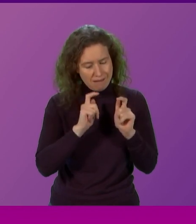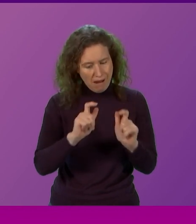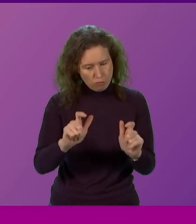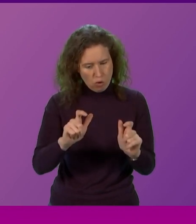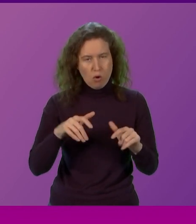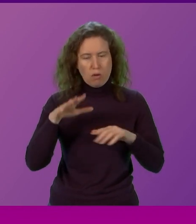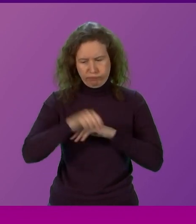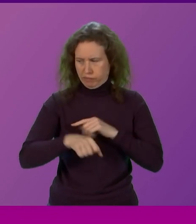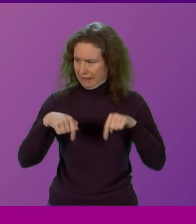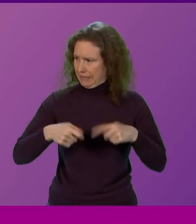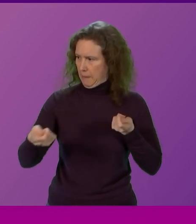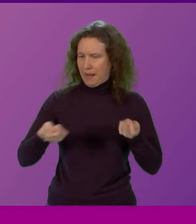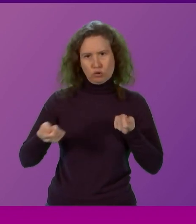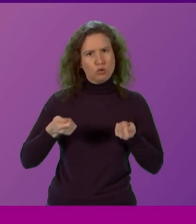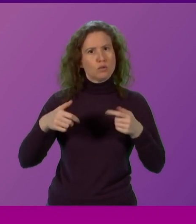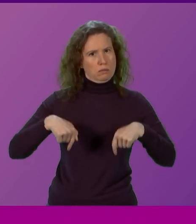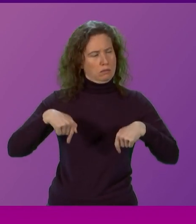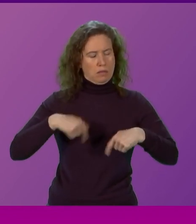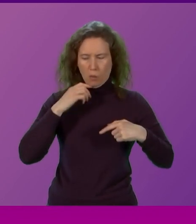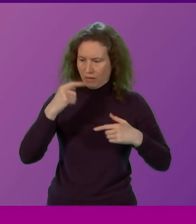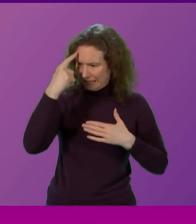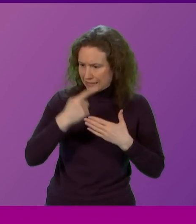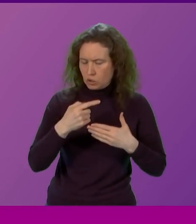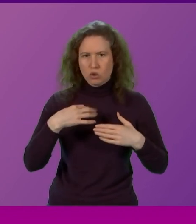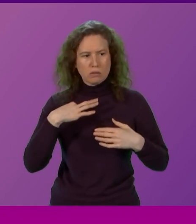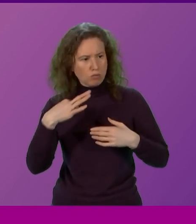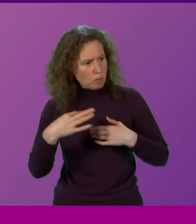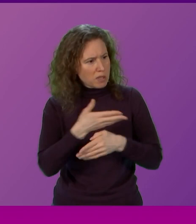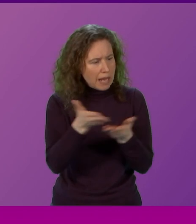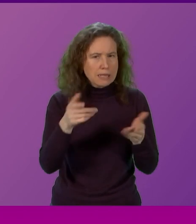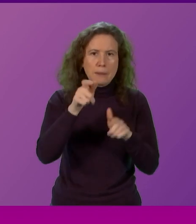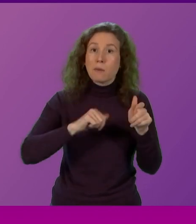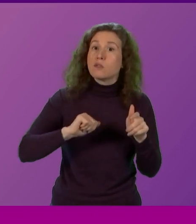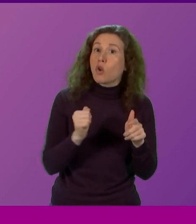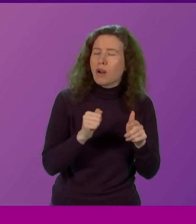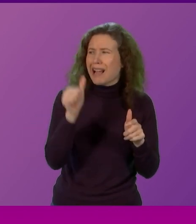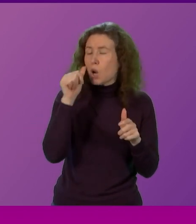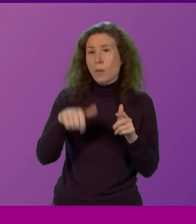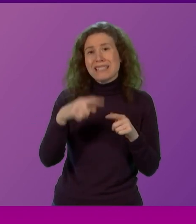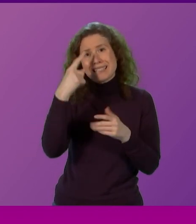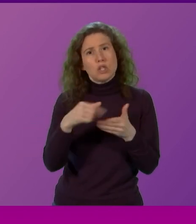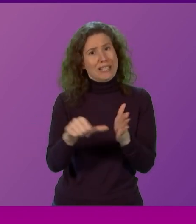benches and take forward decisions for the good of the people of Scotland, even when those are tough decisions.